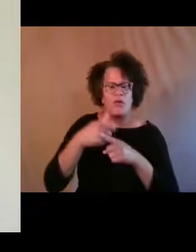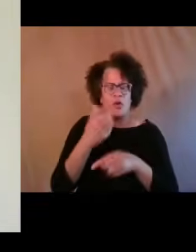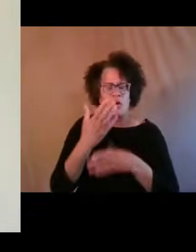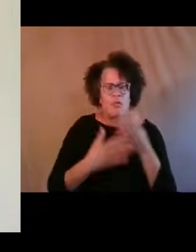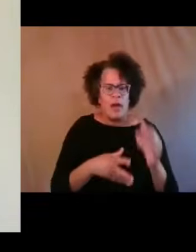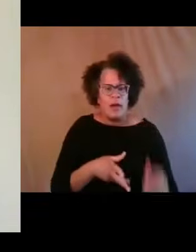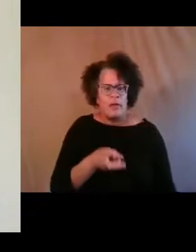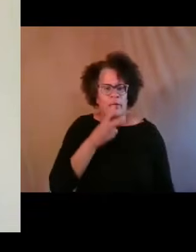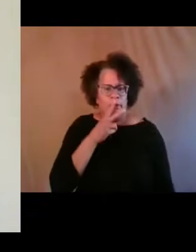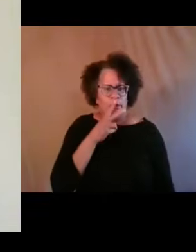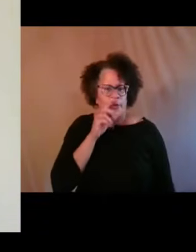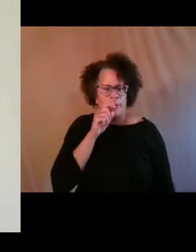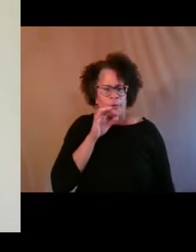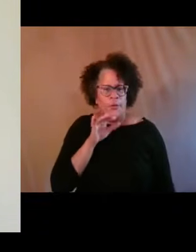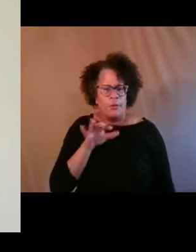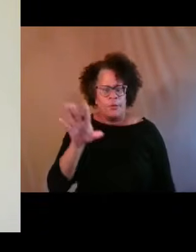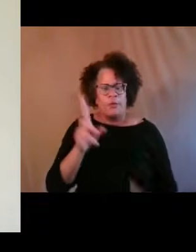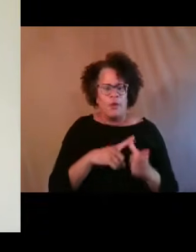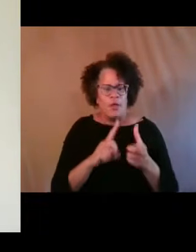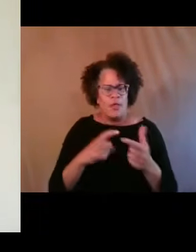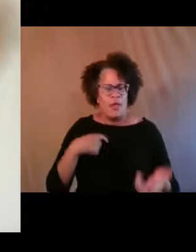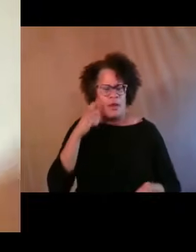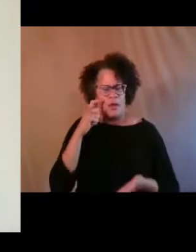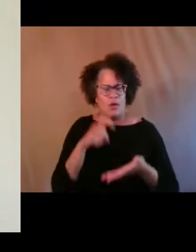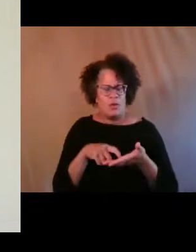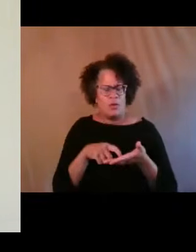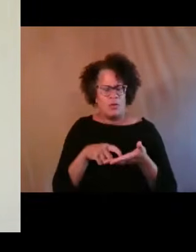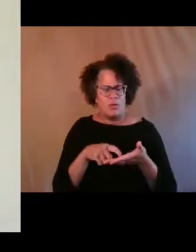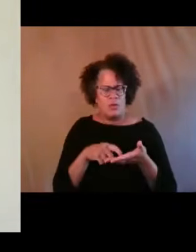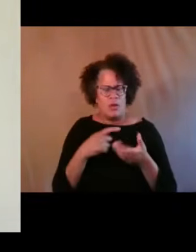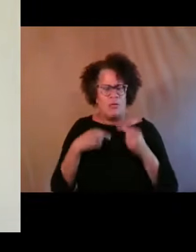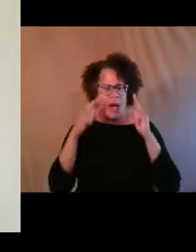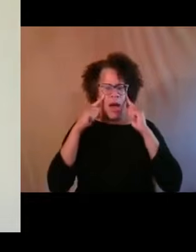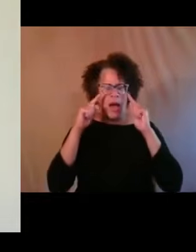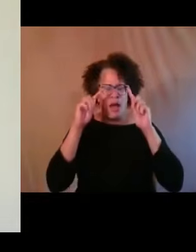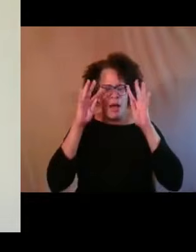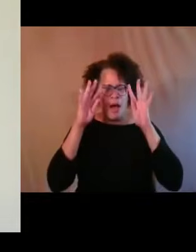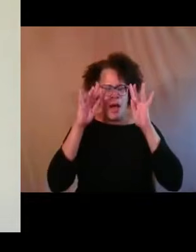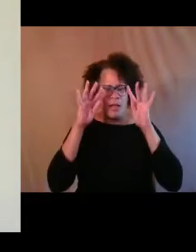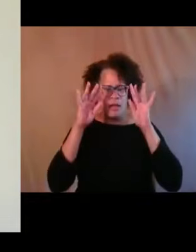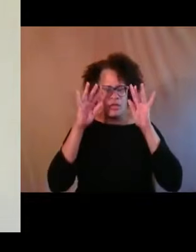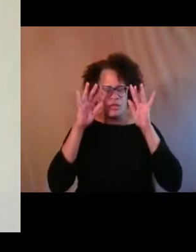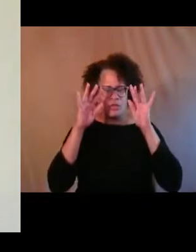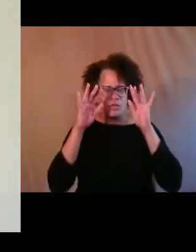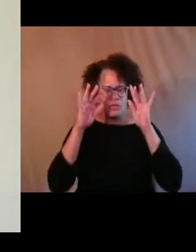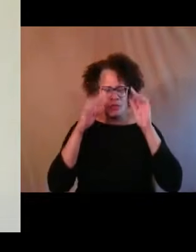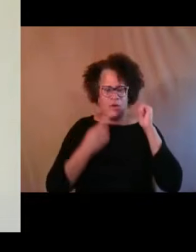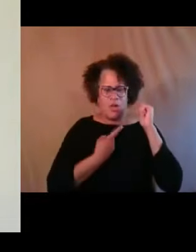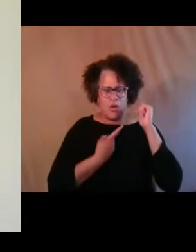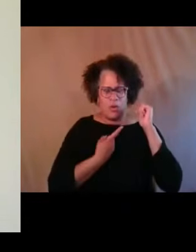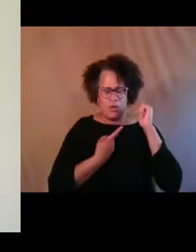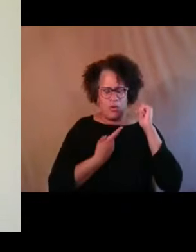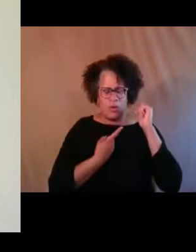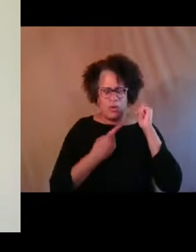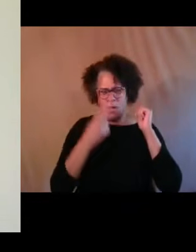And for once I notice my little eyelashes alone as I am. I think to myself,